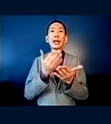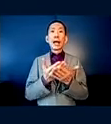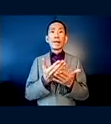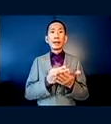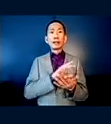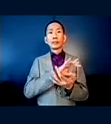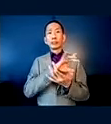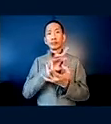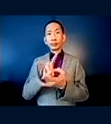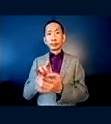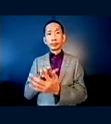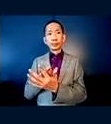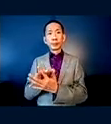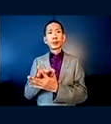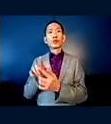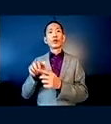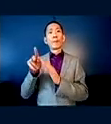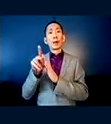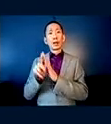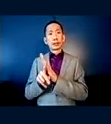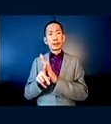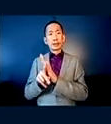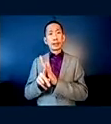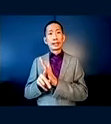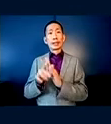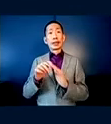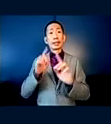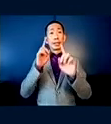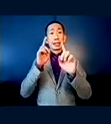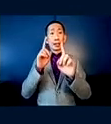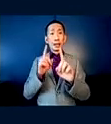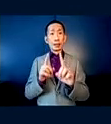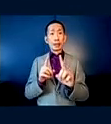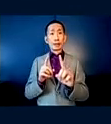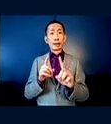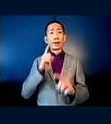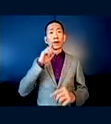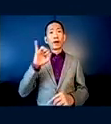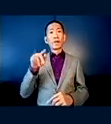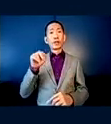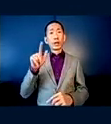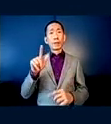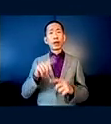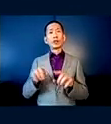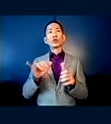DO, NOT PARTICULARLY SKILL FULL OF DOING MAKE SURE EVIDENCE FINDS ITS WAY INTO POLICY.